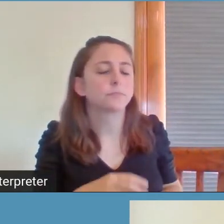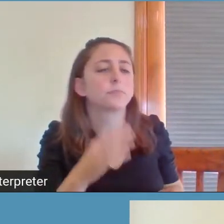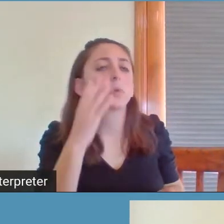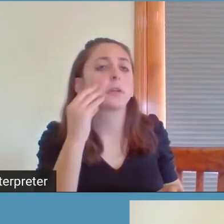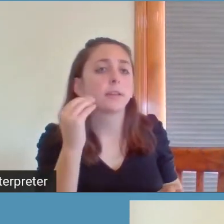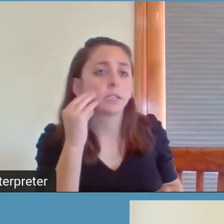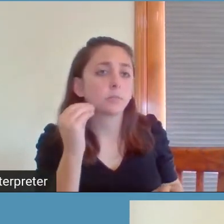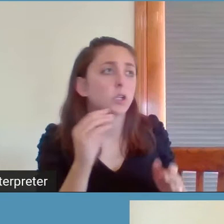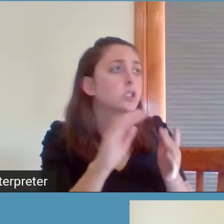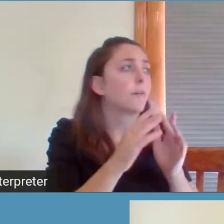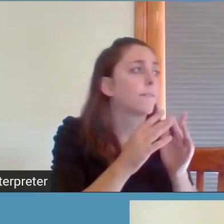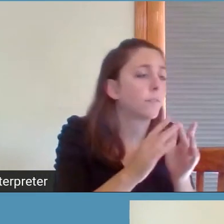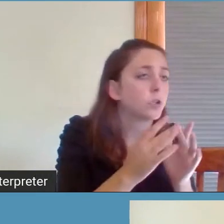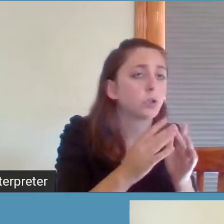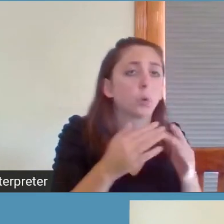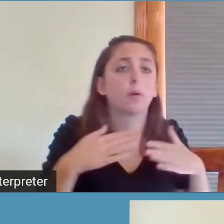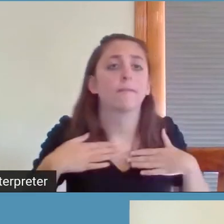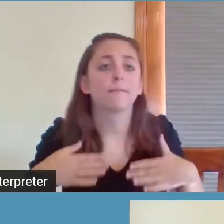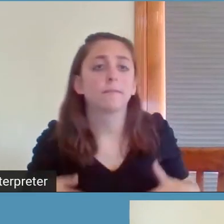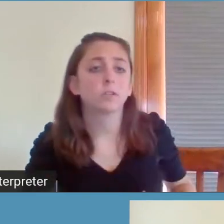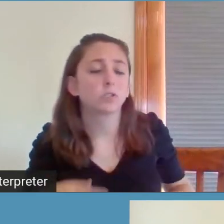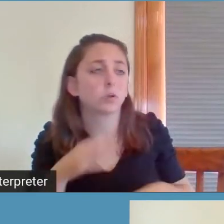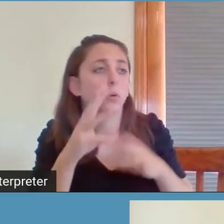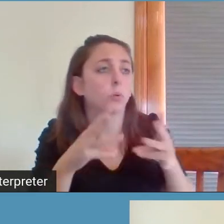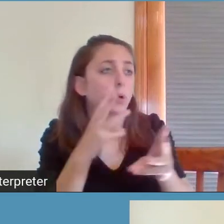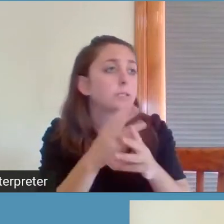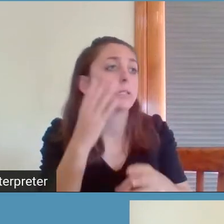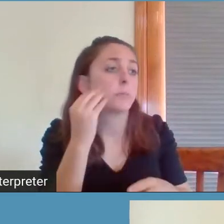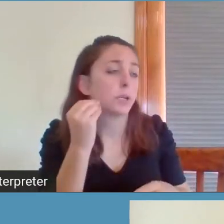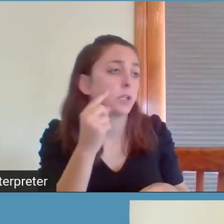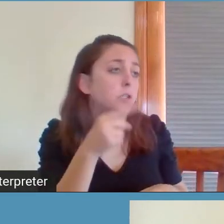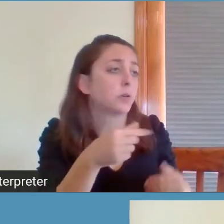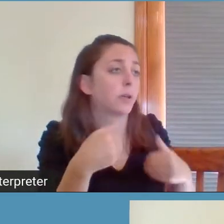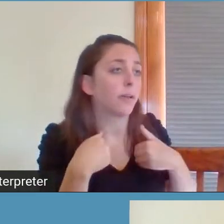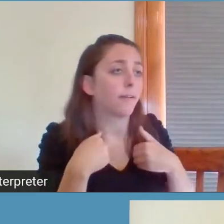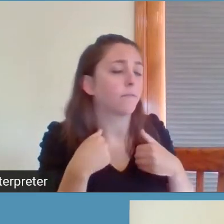in physical worlds and uh how do you decide which environment to choose for a given show